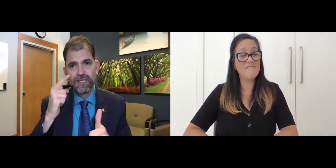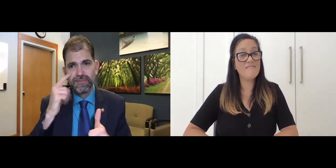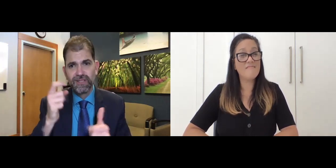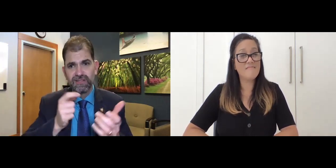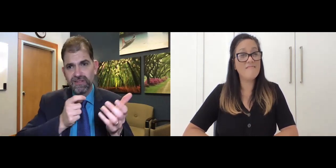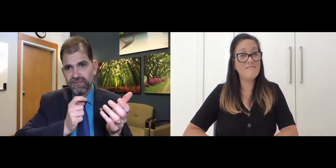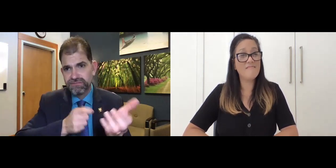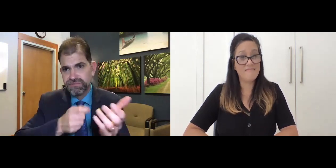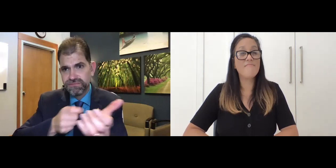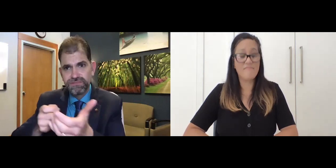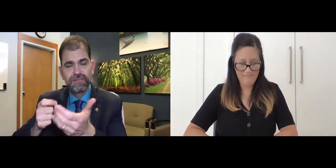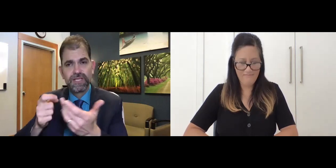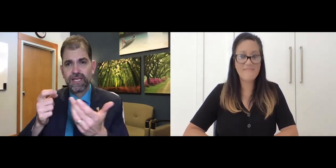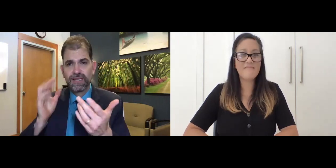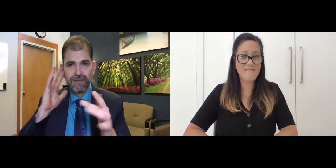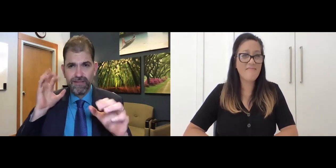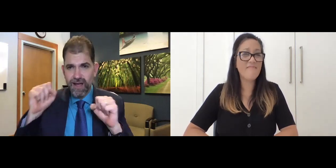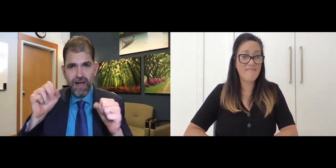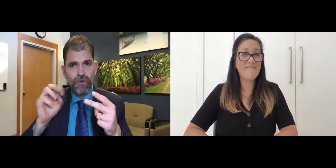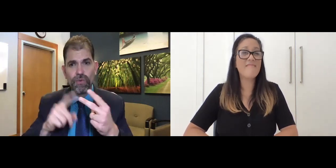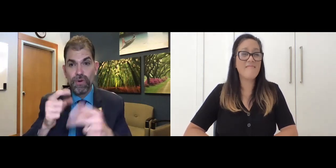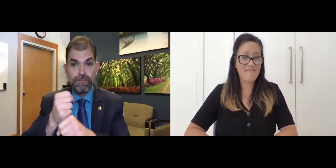they had hearing loss because of the loud noises, the guns,